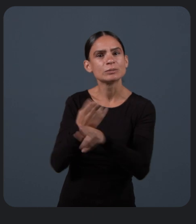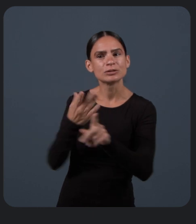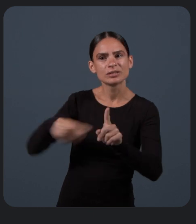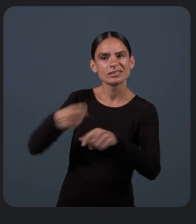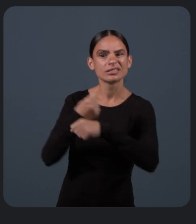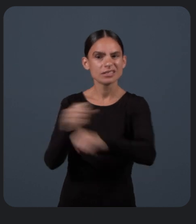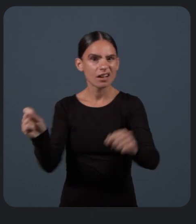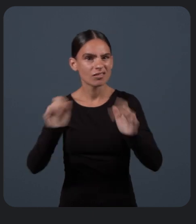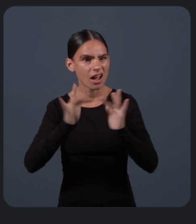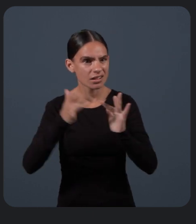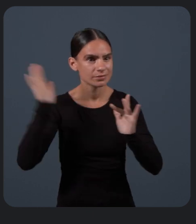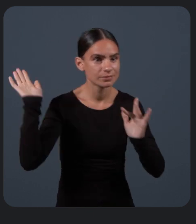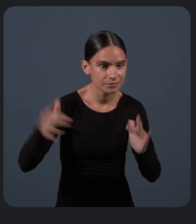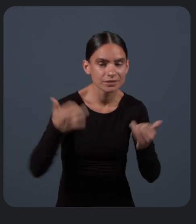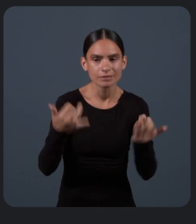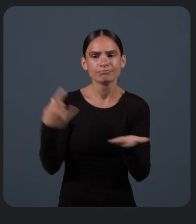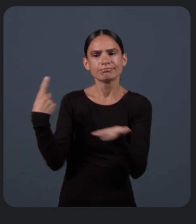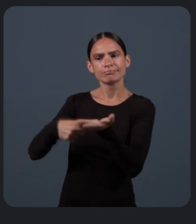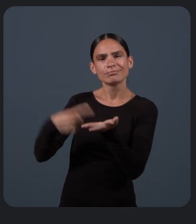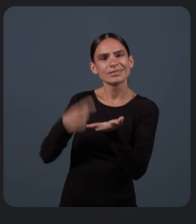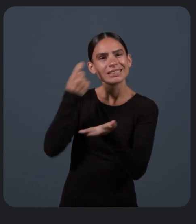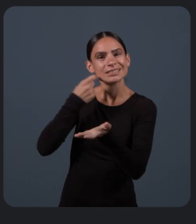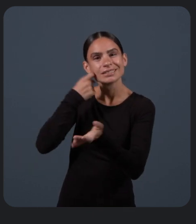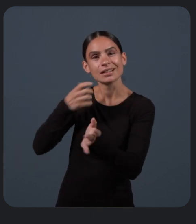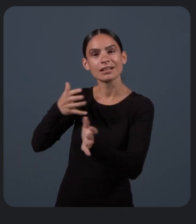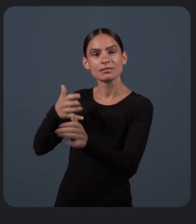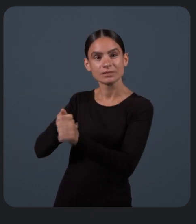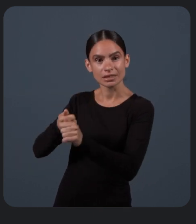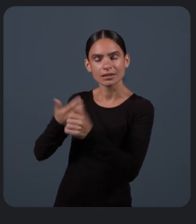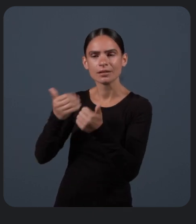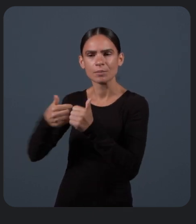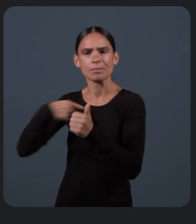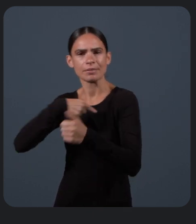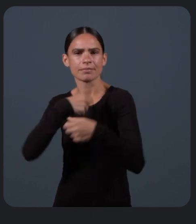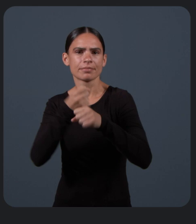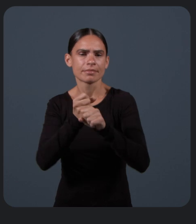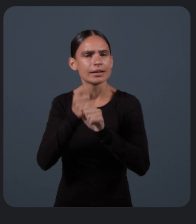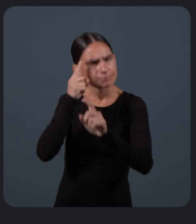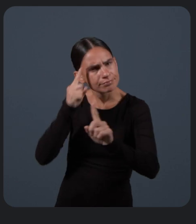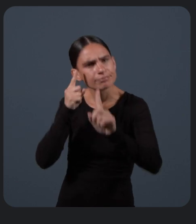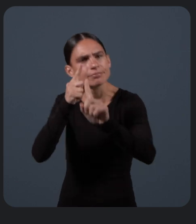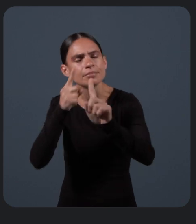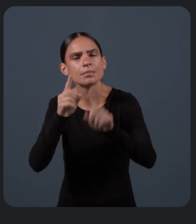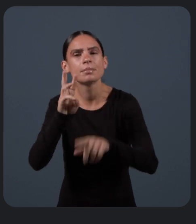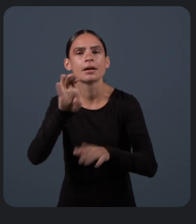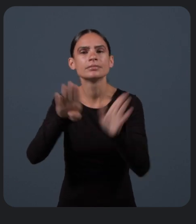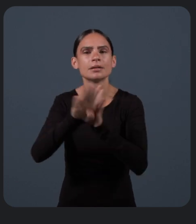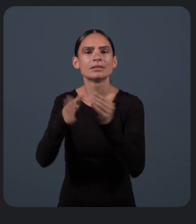So let's talk about some of the latest updates and how we're working to make web development easier for you.